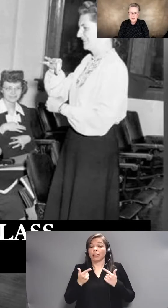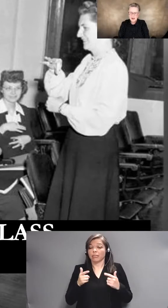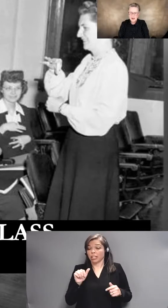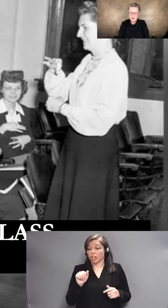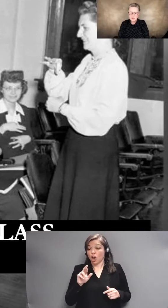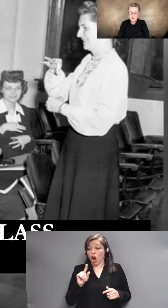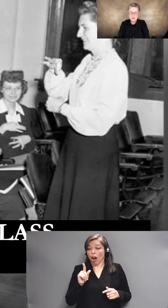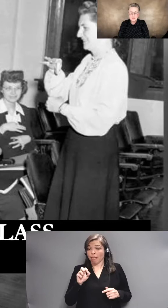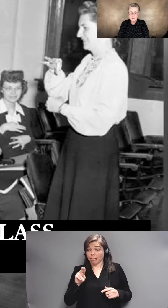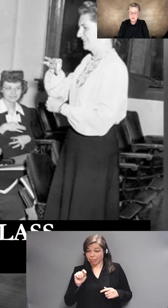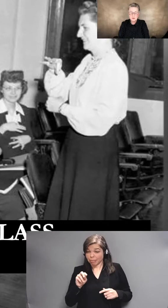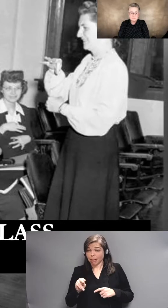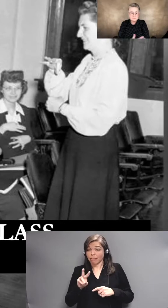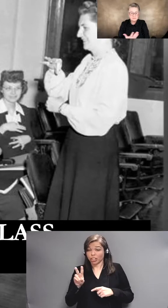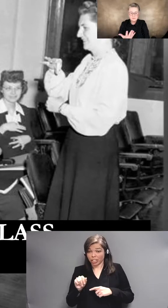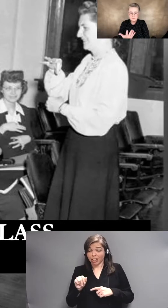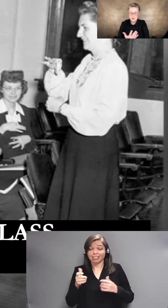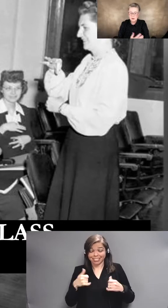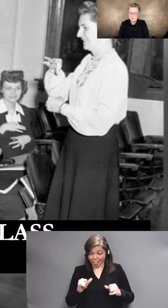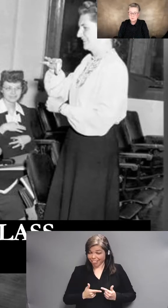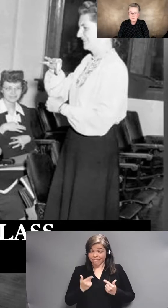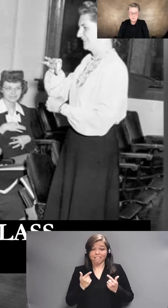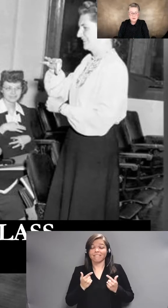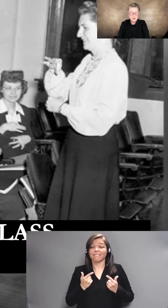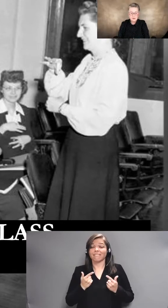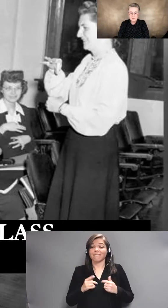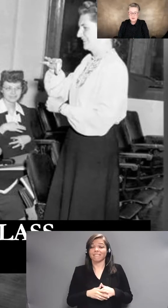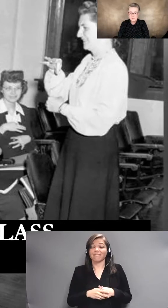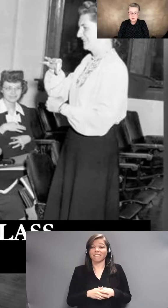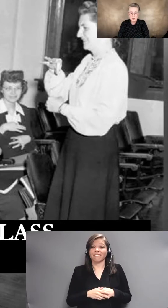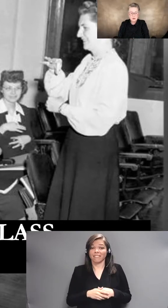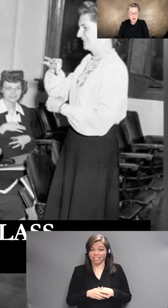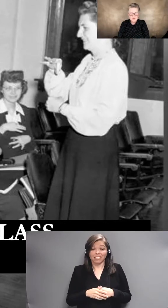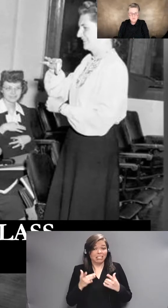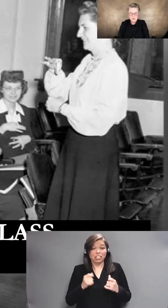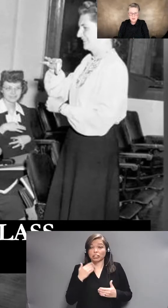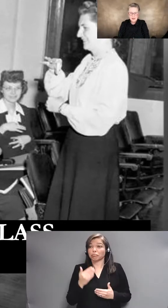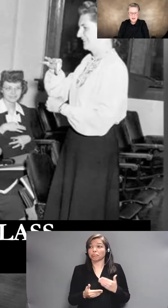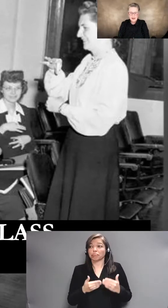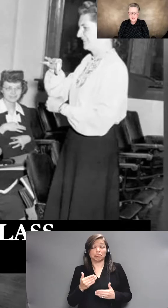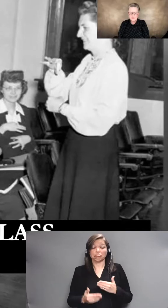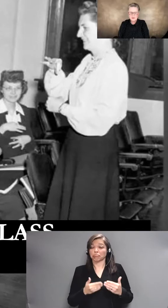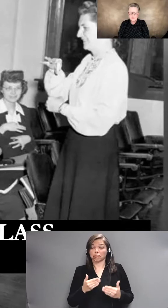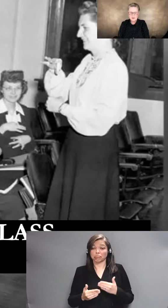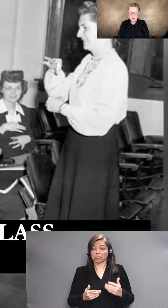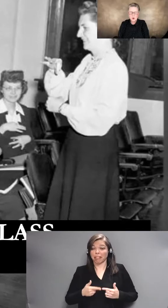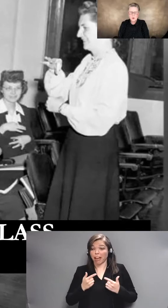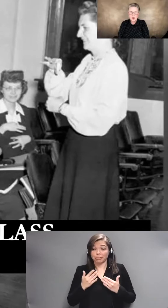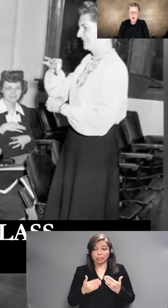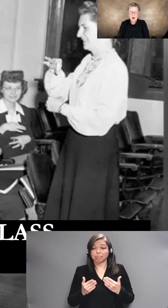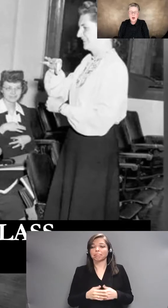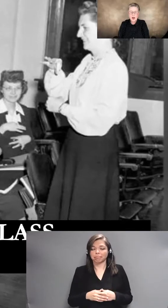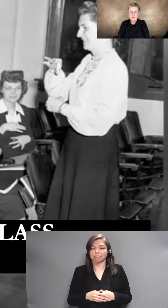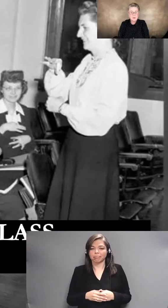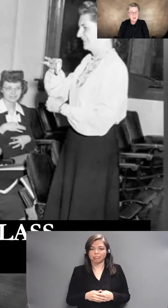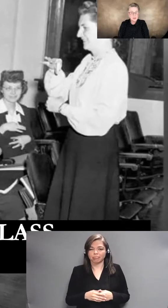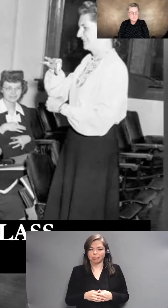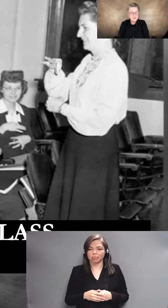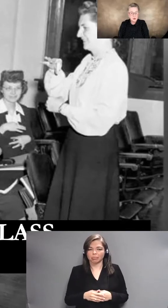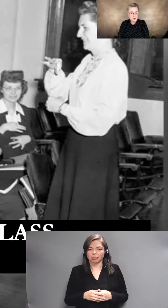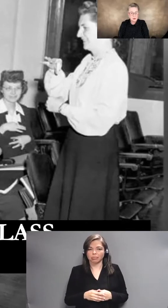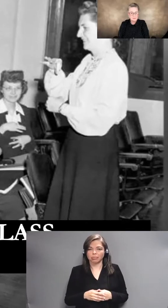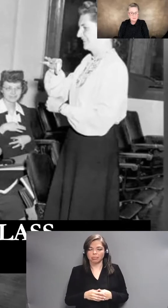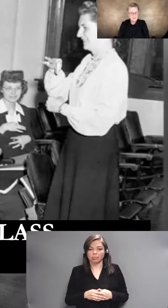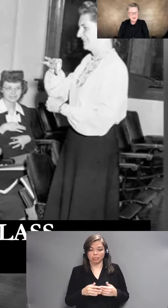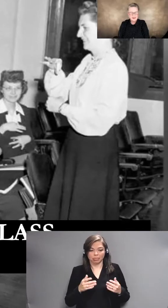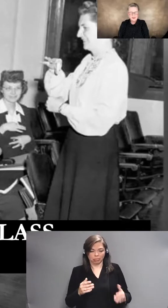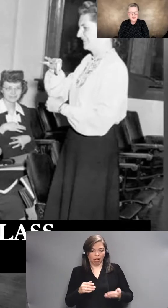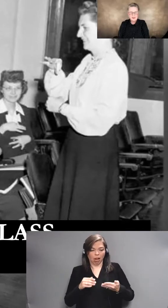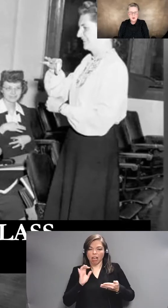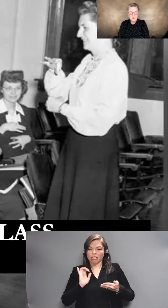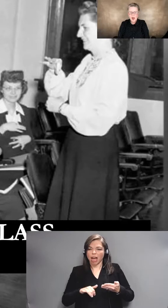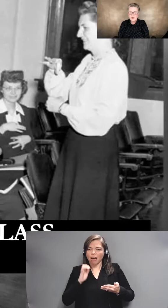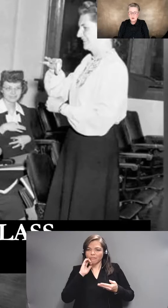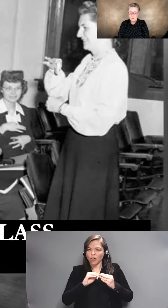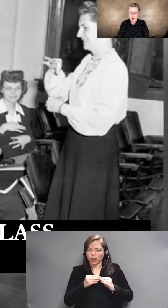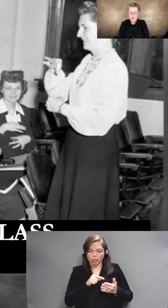and she's still um just living her life and there was also a phone number, so I called Lottie